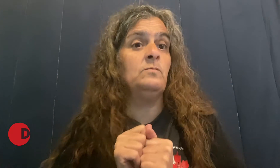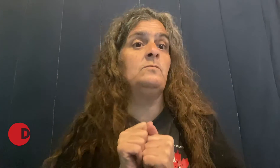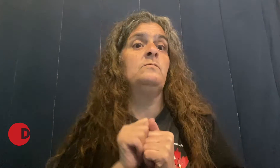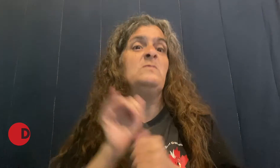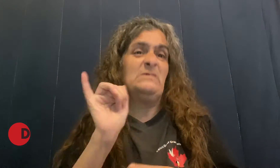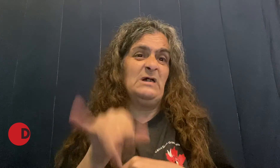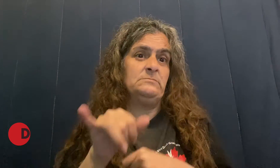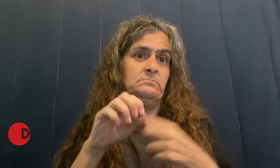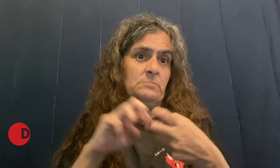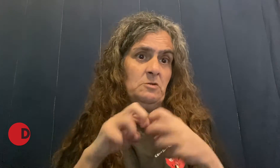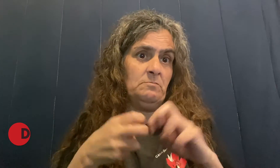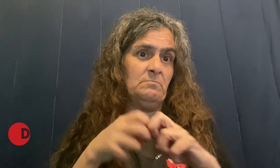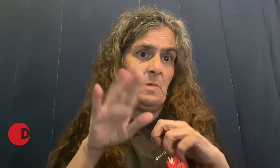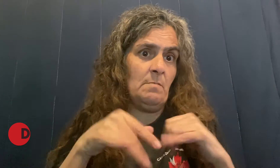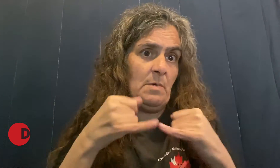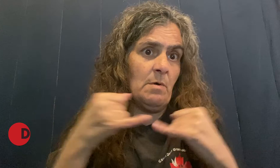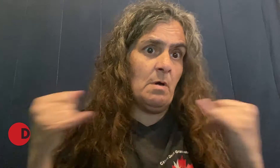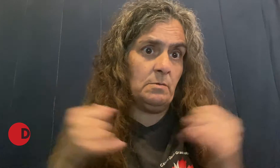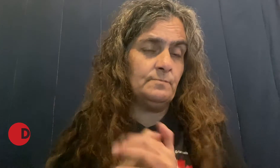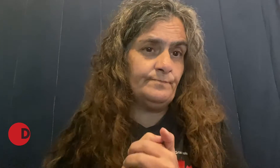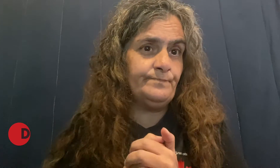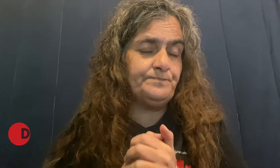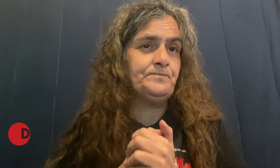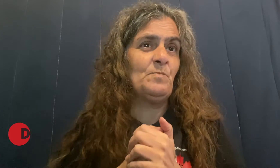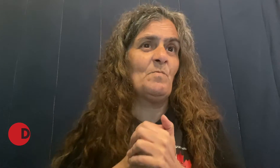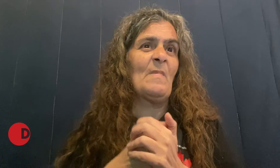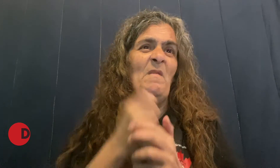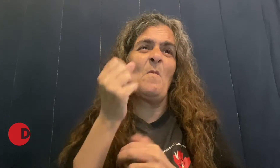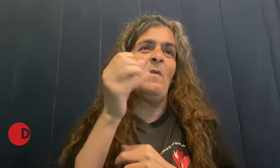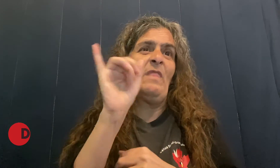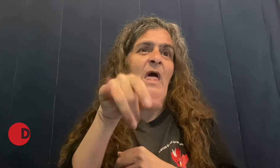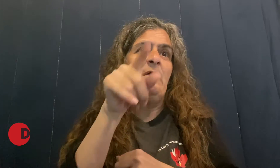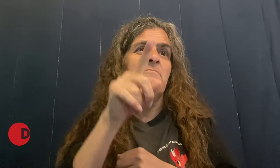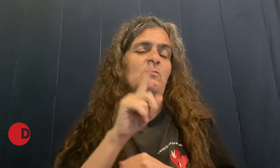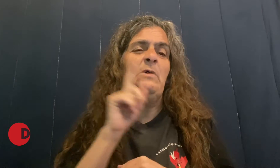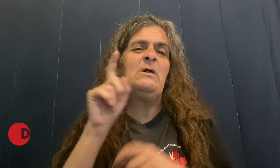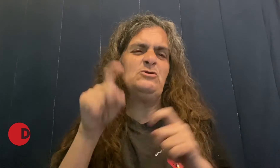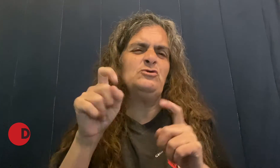Many do not understand or don't know how to do it.